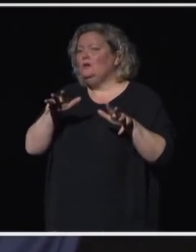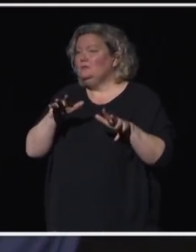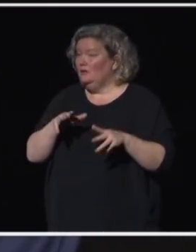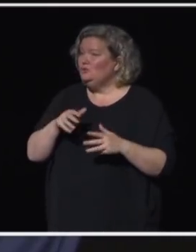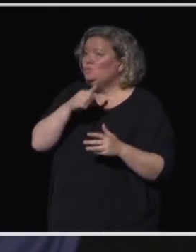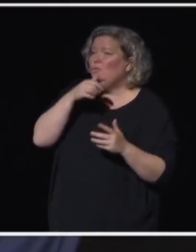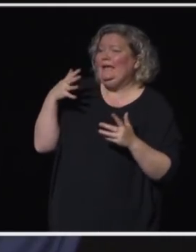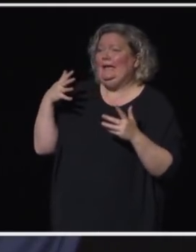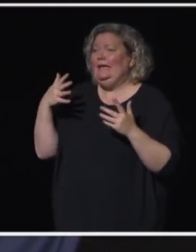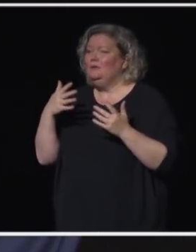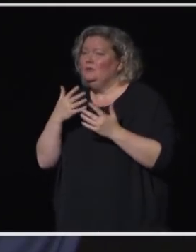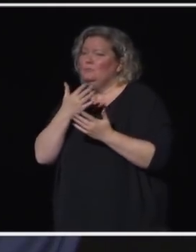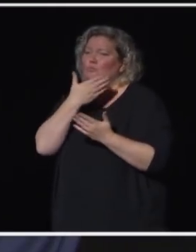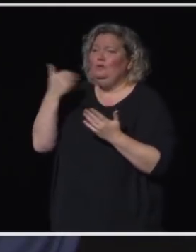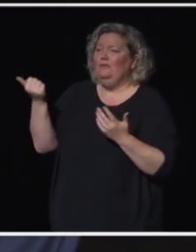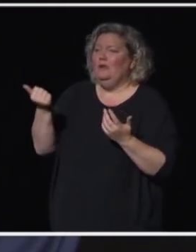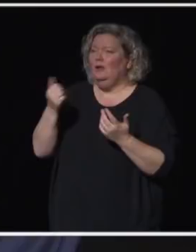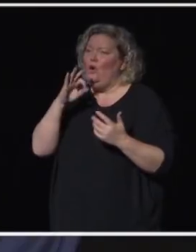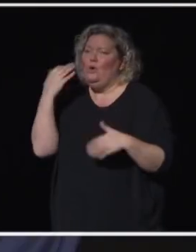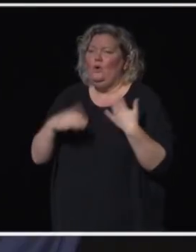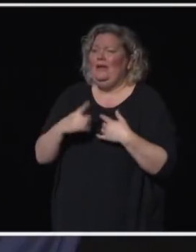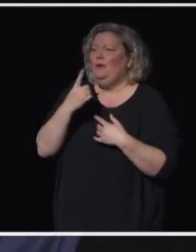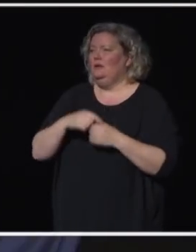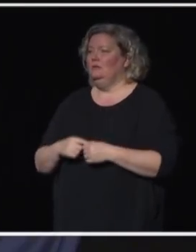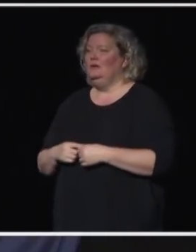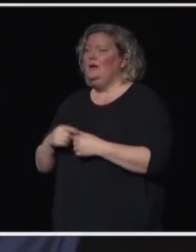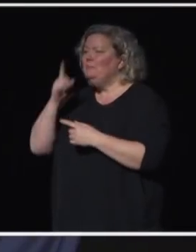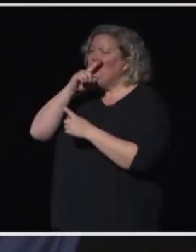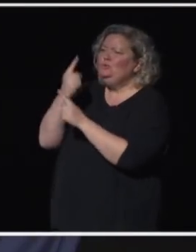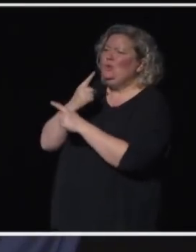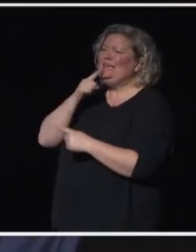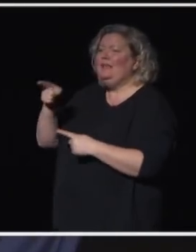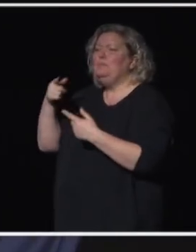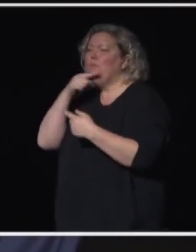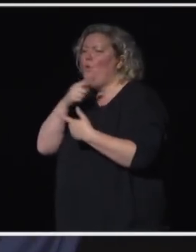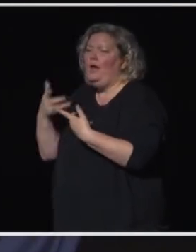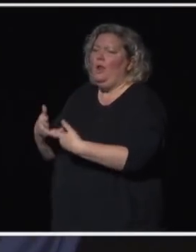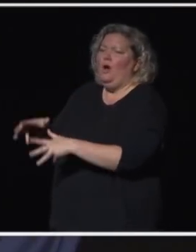It was said that these lost boys had just received a GED and had begun to turn their lives around.